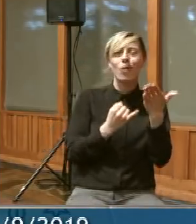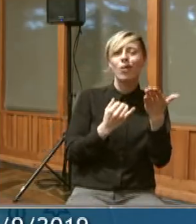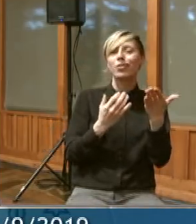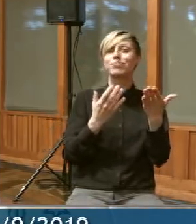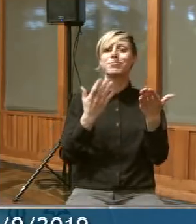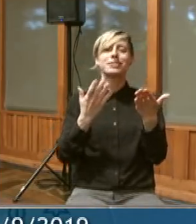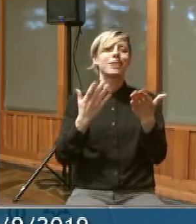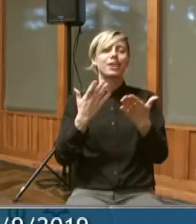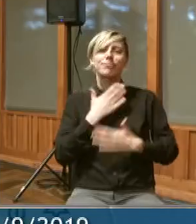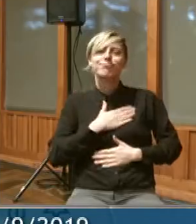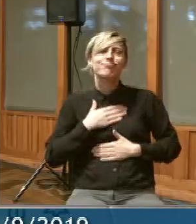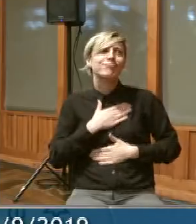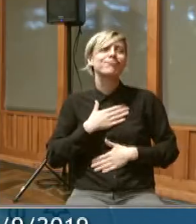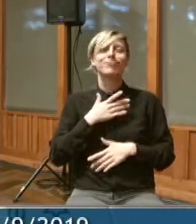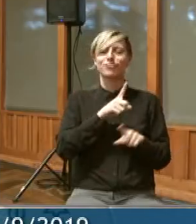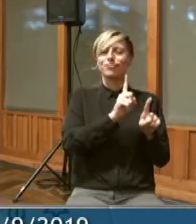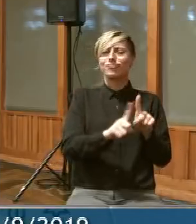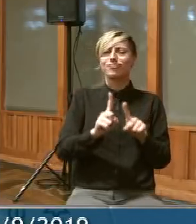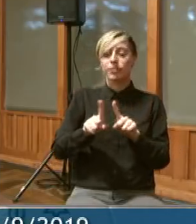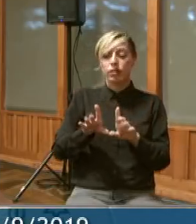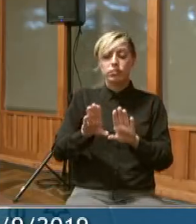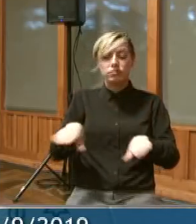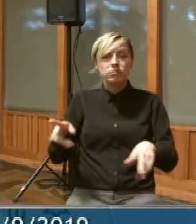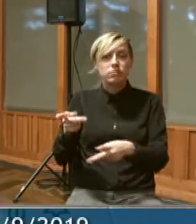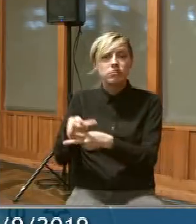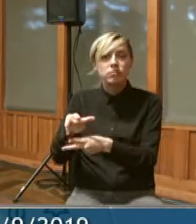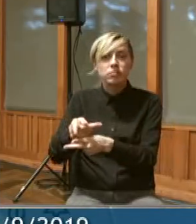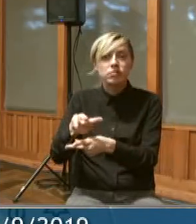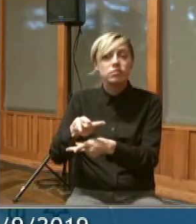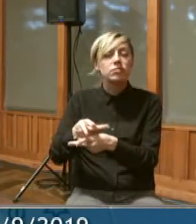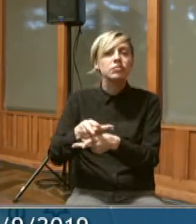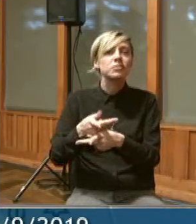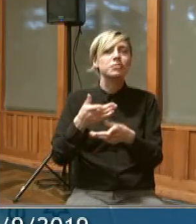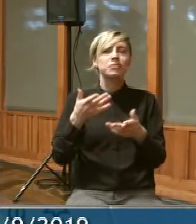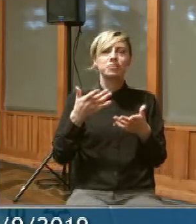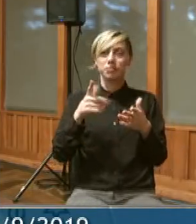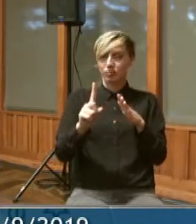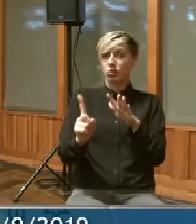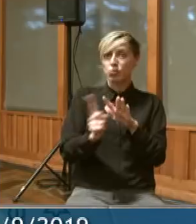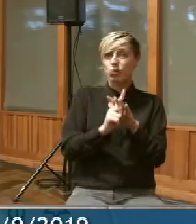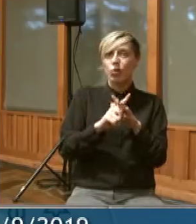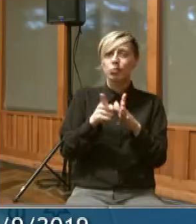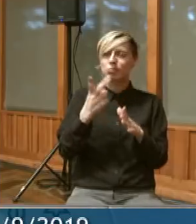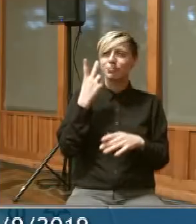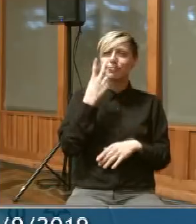WE HAVE JUDO CLASSES. WE HAVE FREE TAX ADVICE. WE HAVE BASKETBALL CLASSES, ART CLASSES.